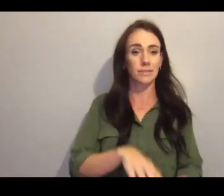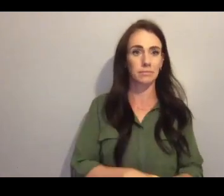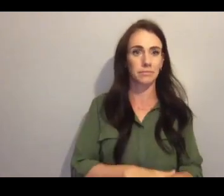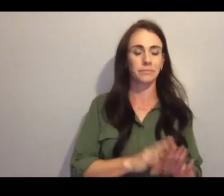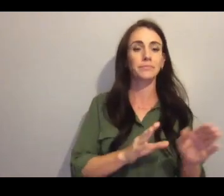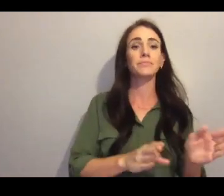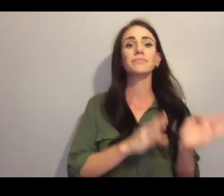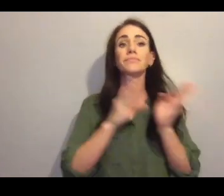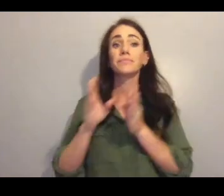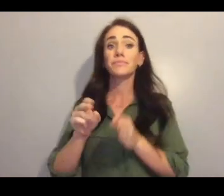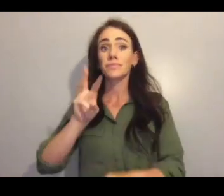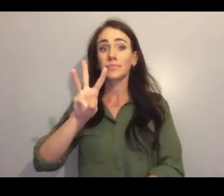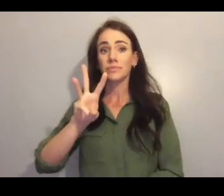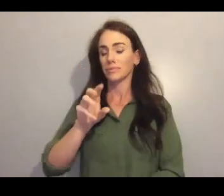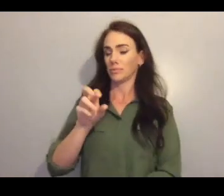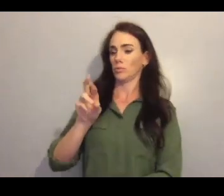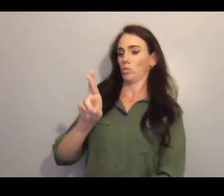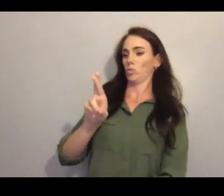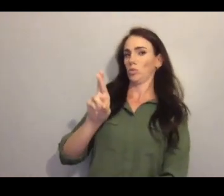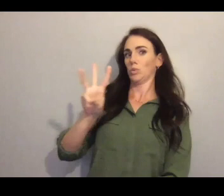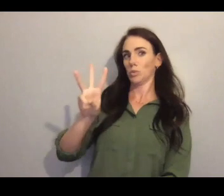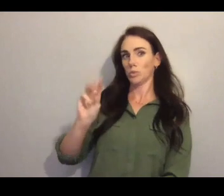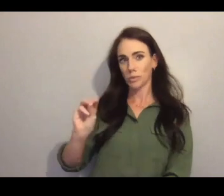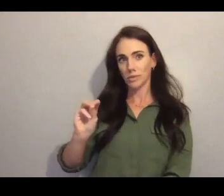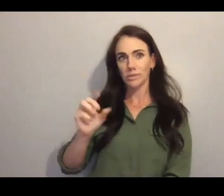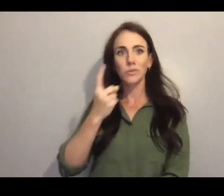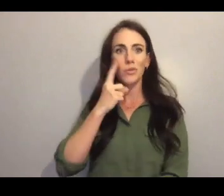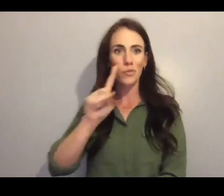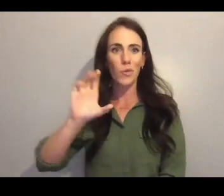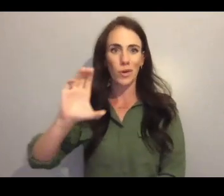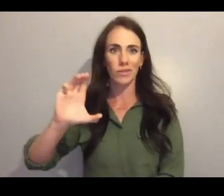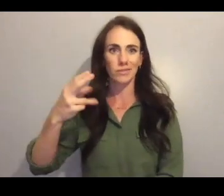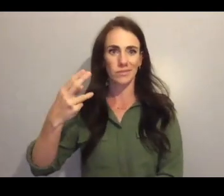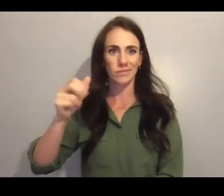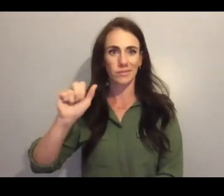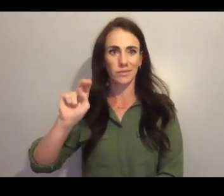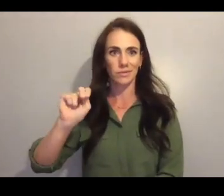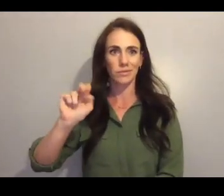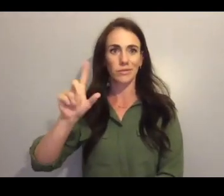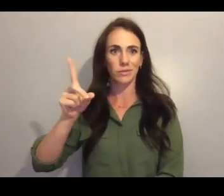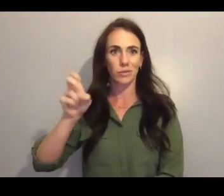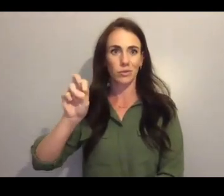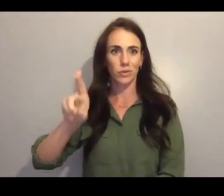classifiers in a very 3D way. So real world orientation is more